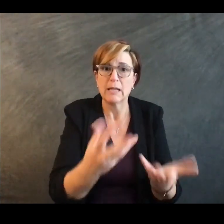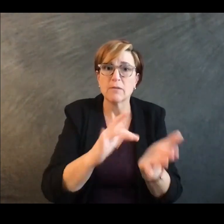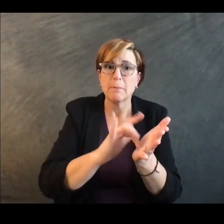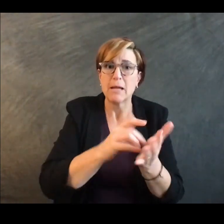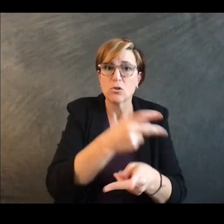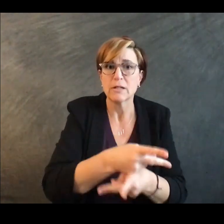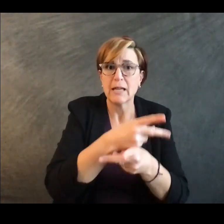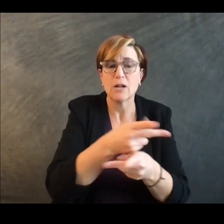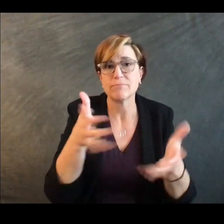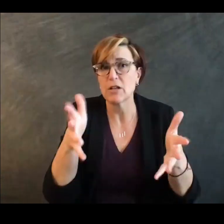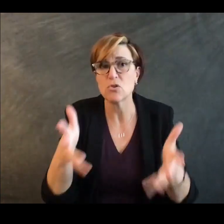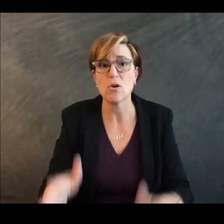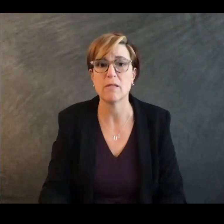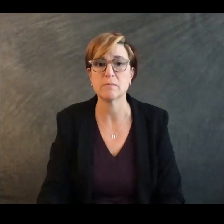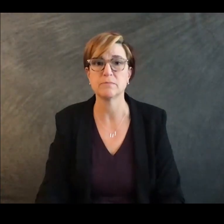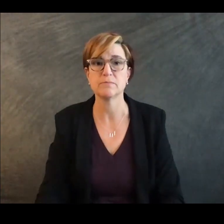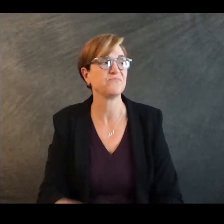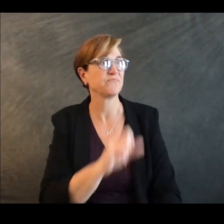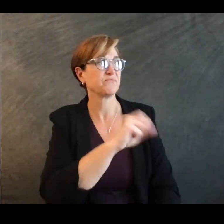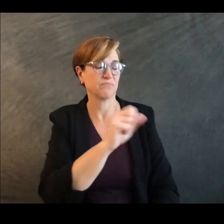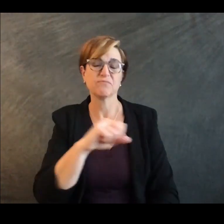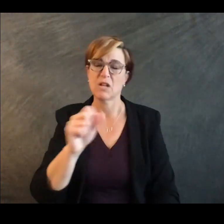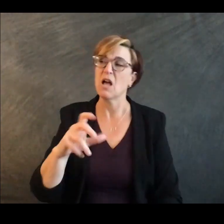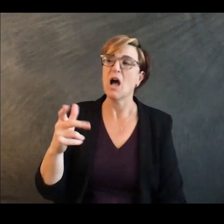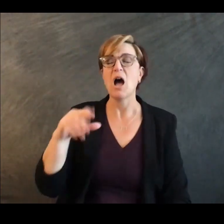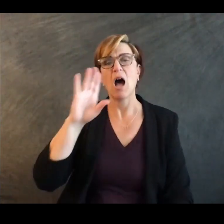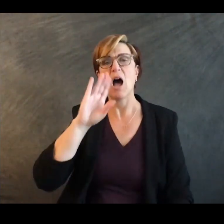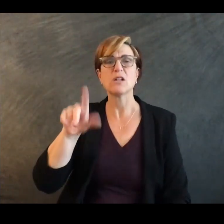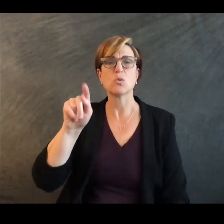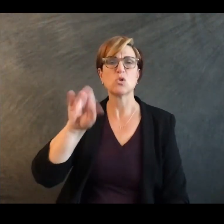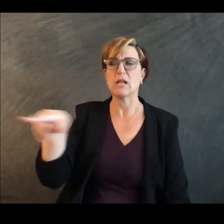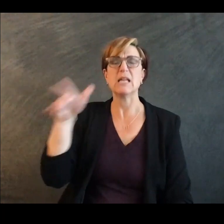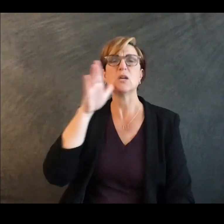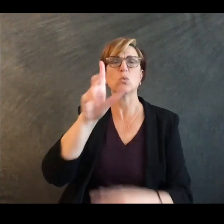accurate numbers over the next few days right but they are very they're very